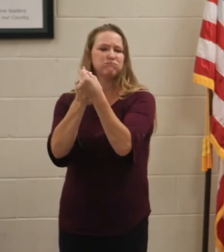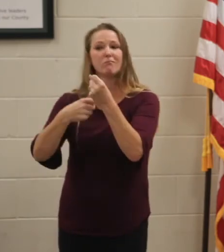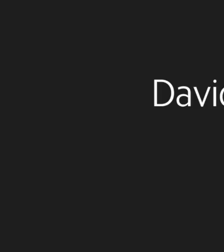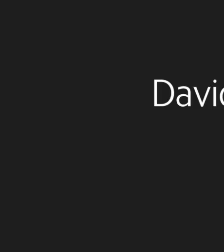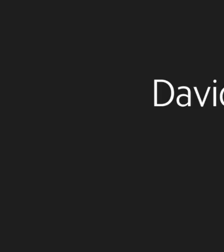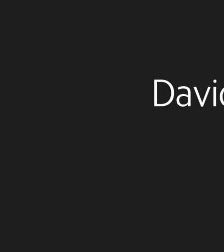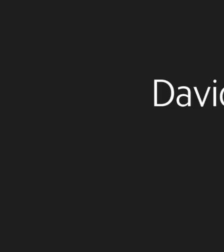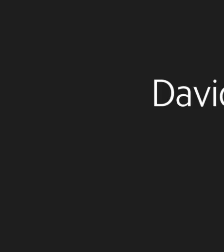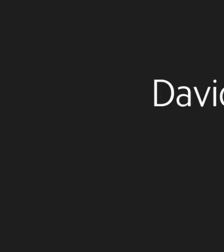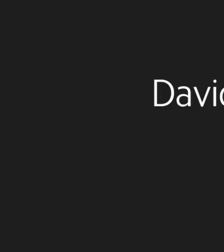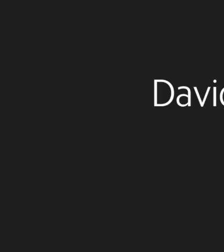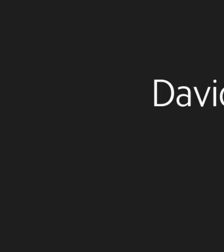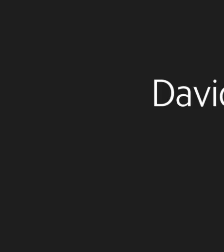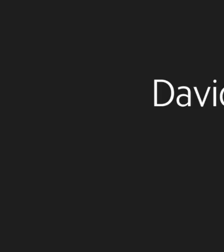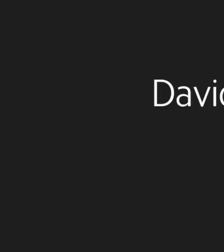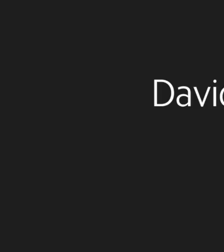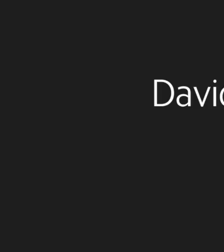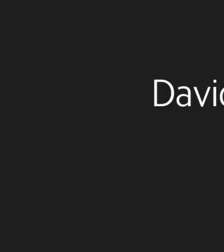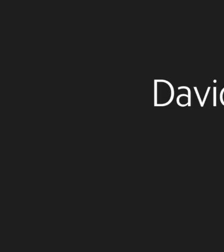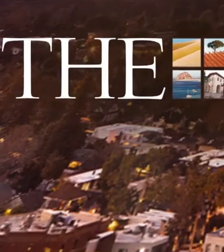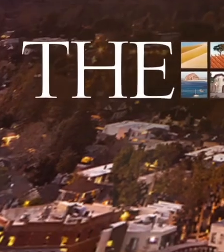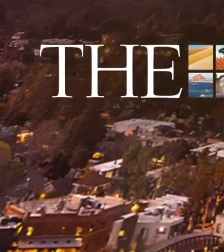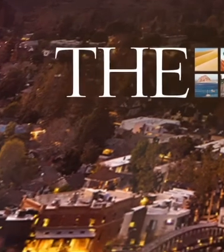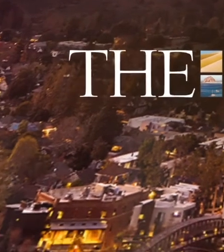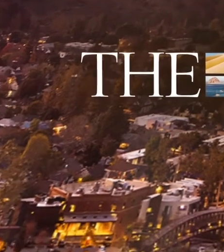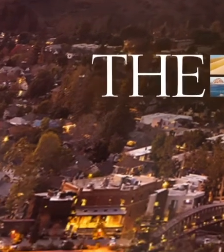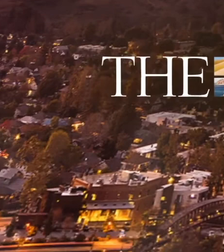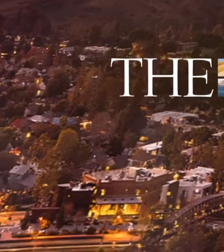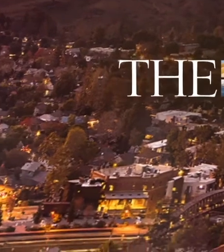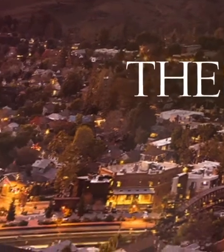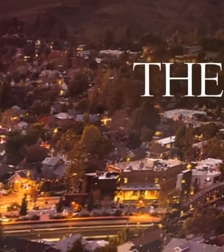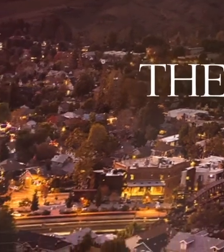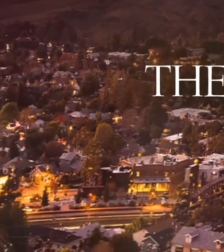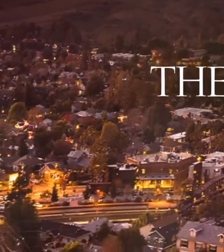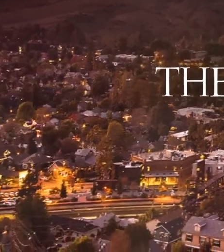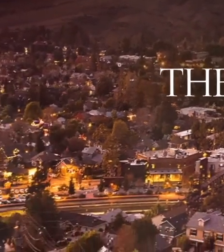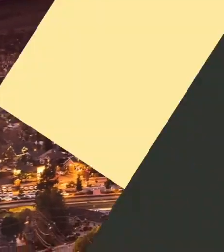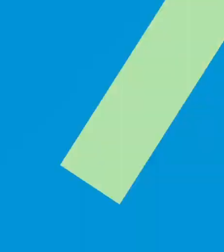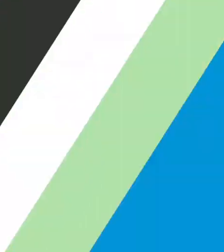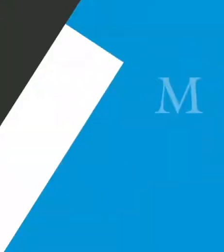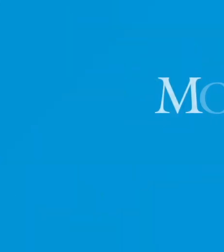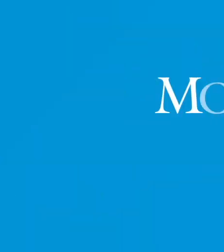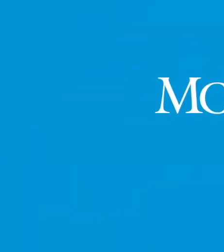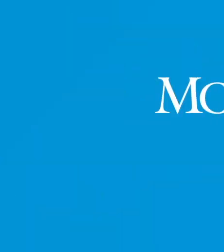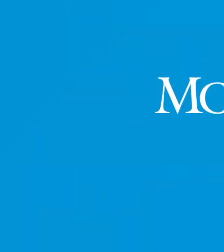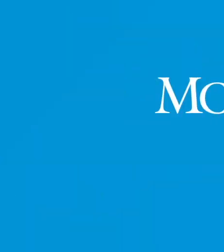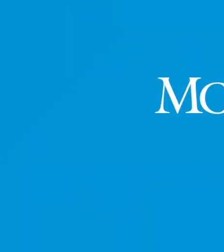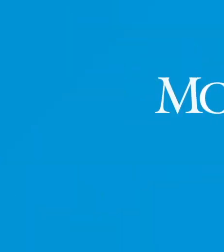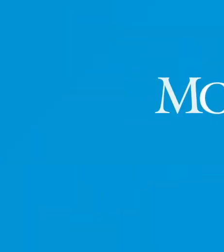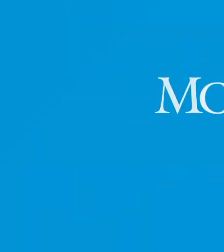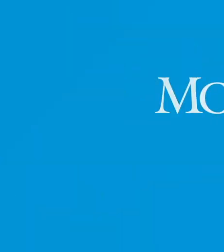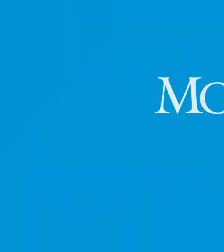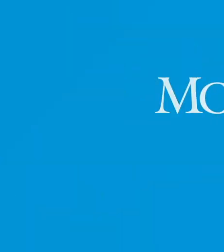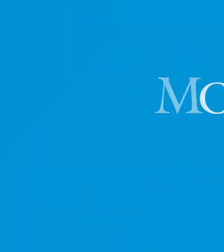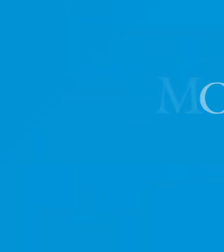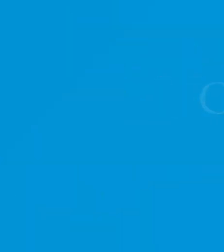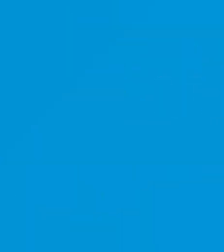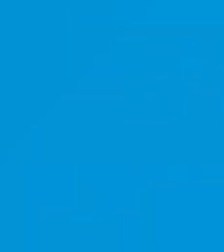[BLANK_AUDIO]